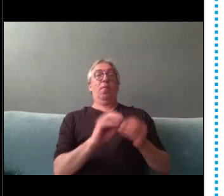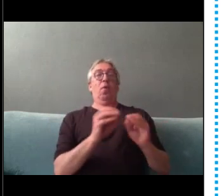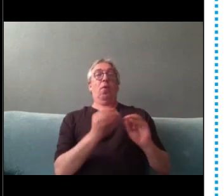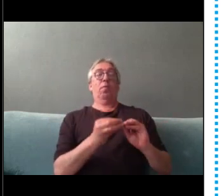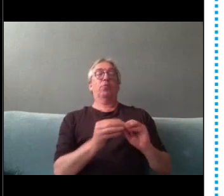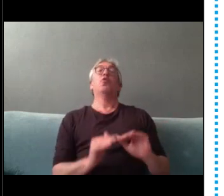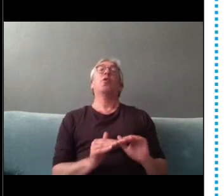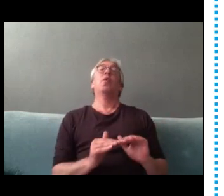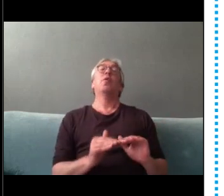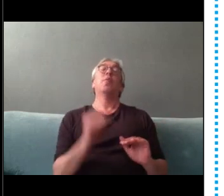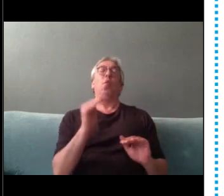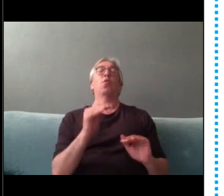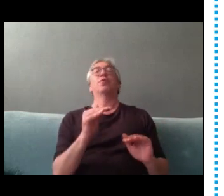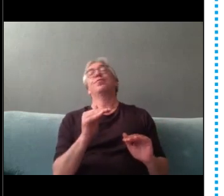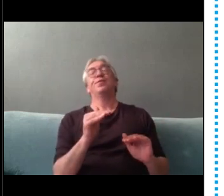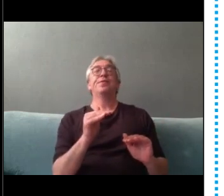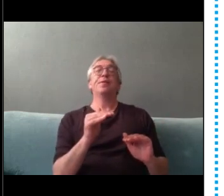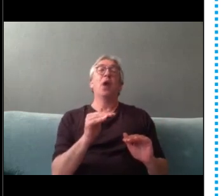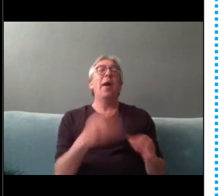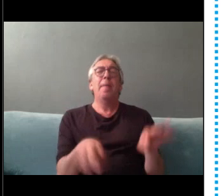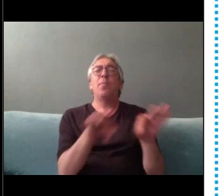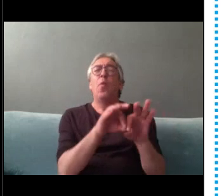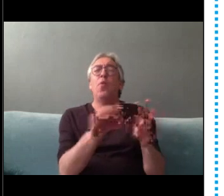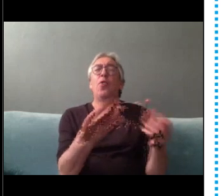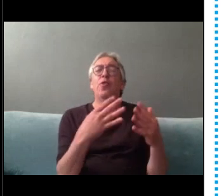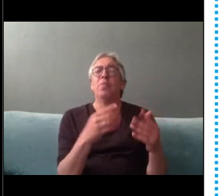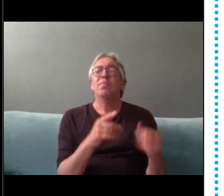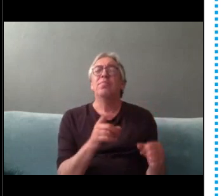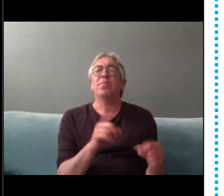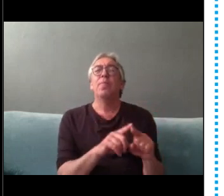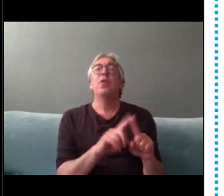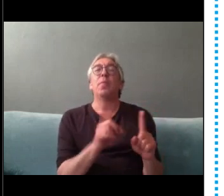which obviously is also important but it's dealt with on a different level.